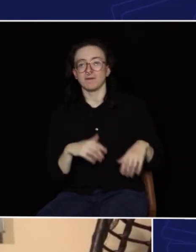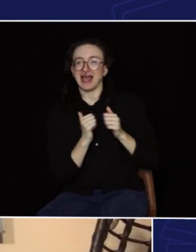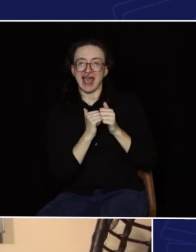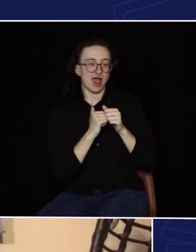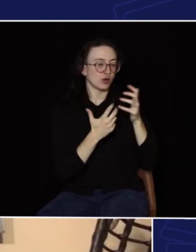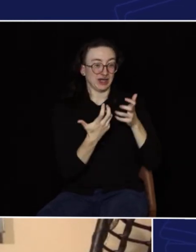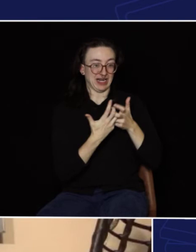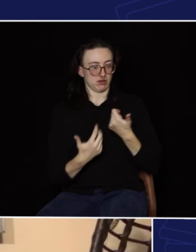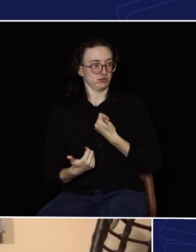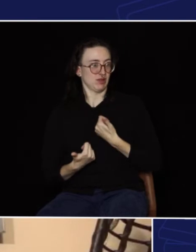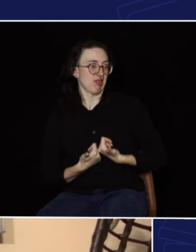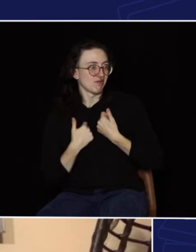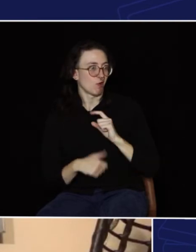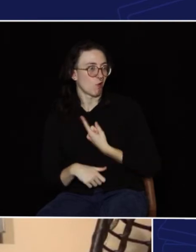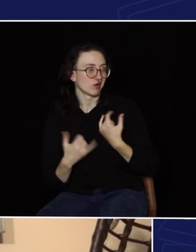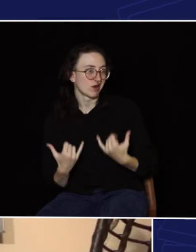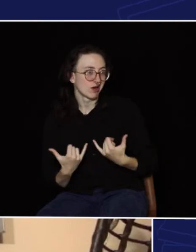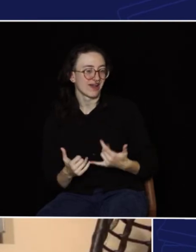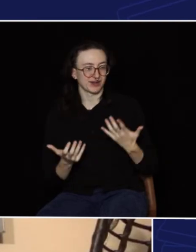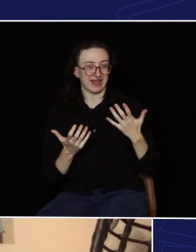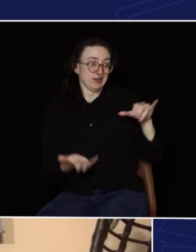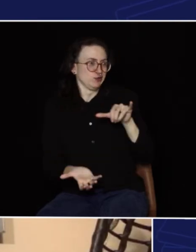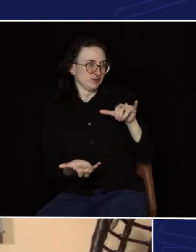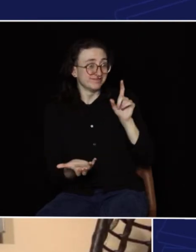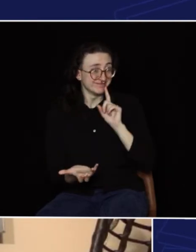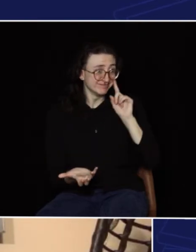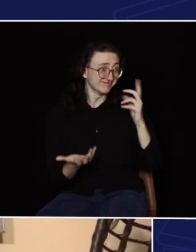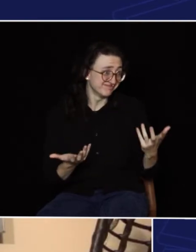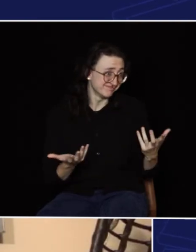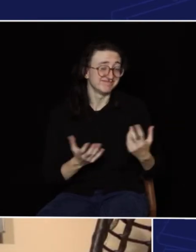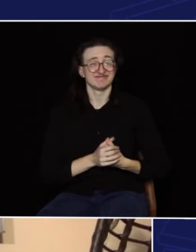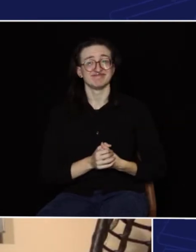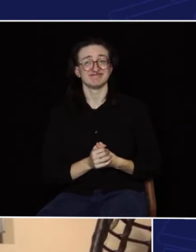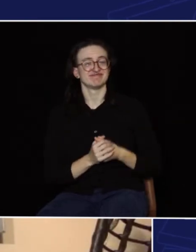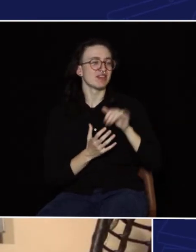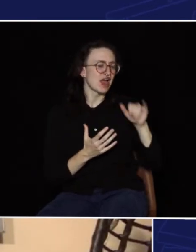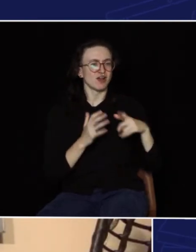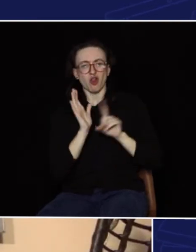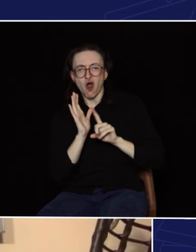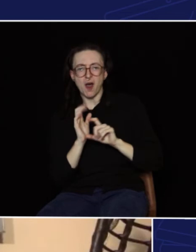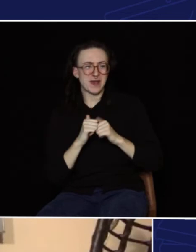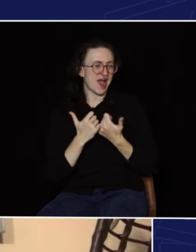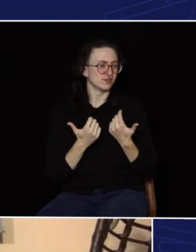I learned how to adapt living on my own, and being Deaf, right? Having the alarm clock, how to wake up.